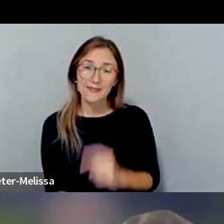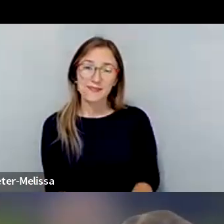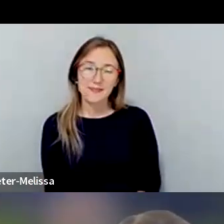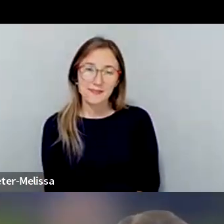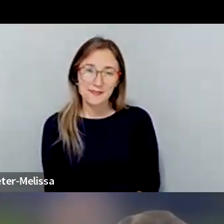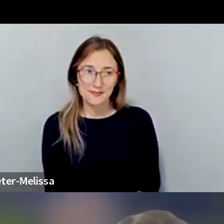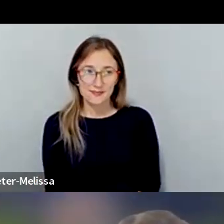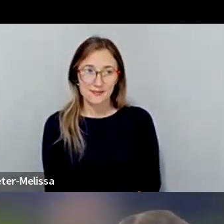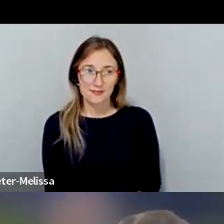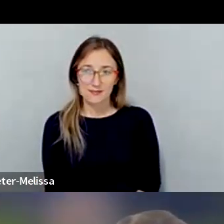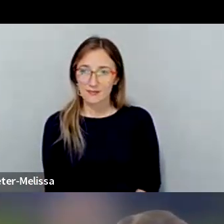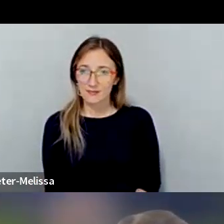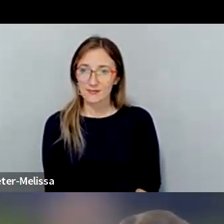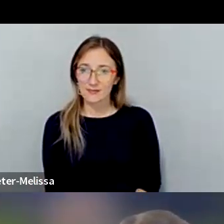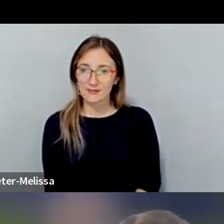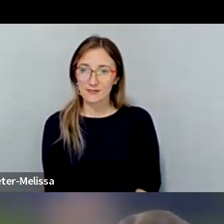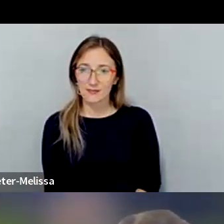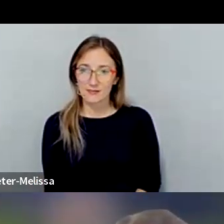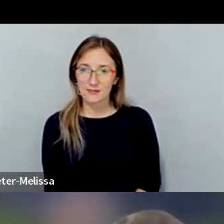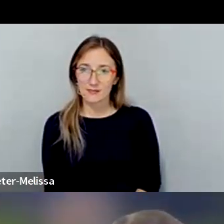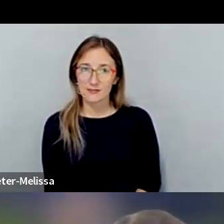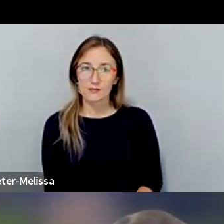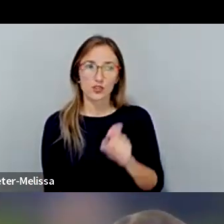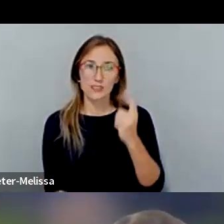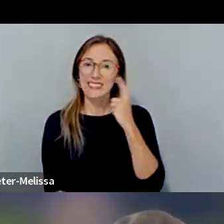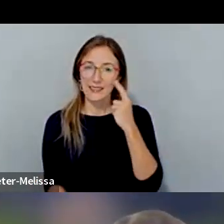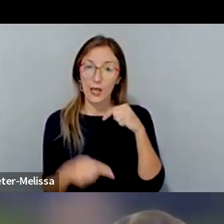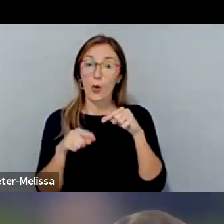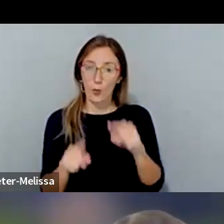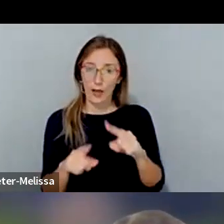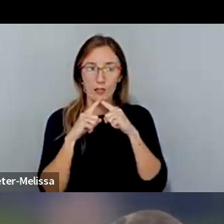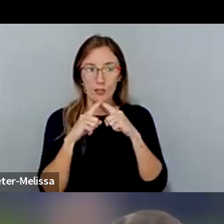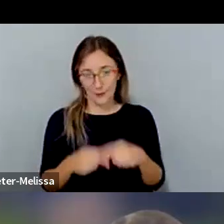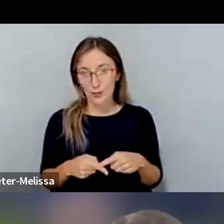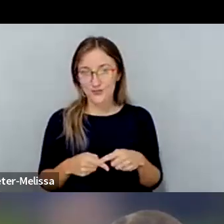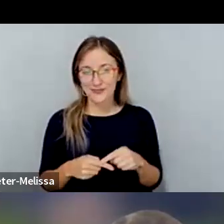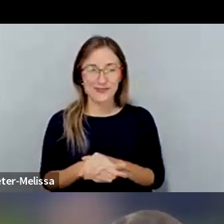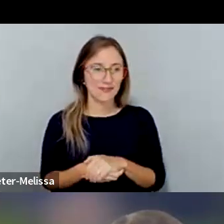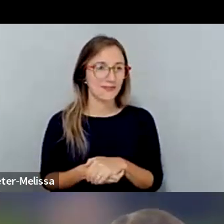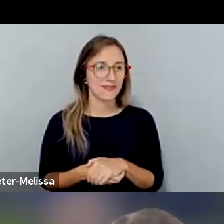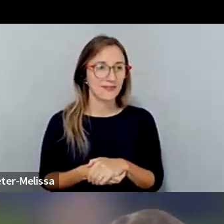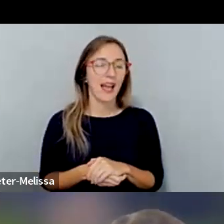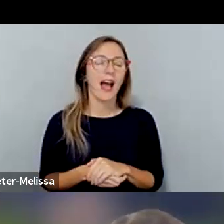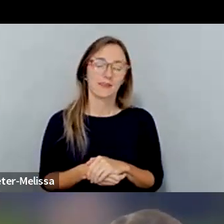I love this factor. Thank you for bringing that up.